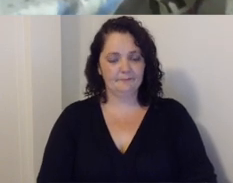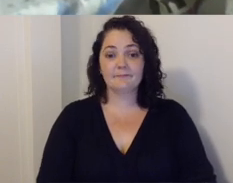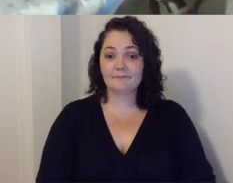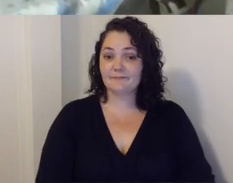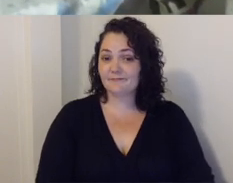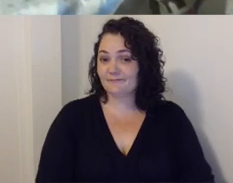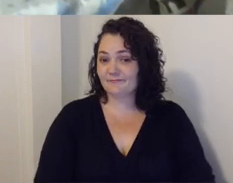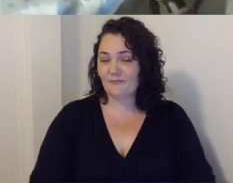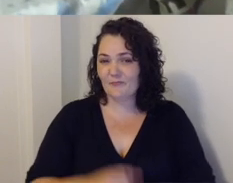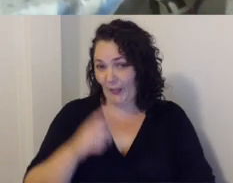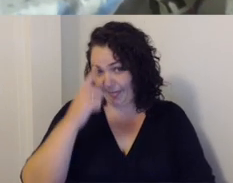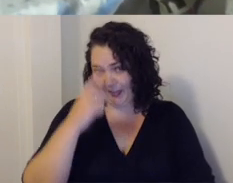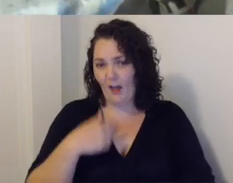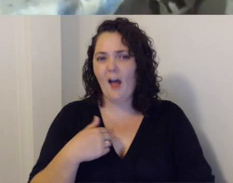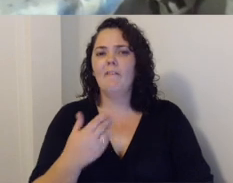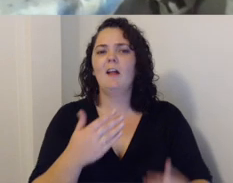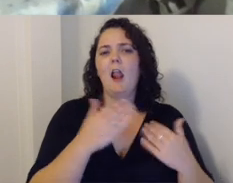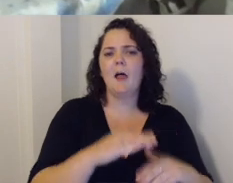What do you think y'all, does more time make it harder or easier?